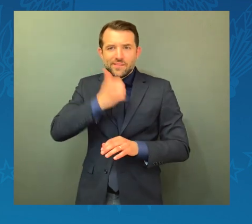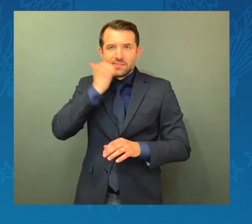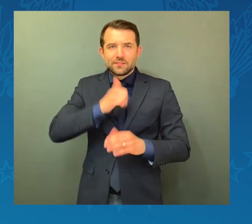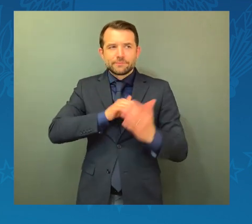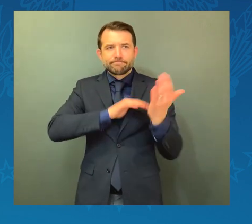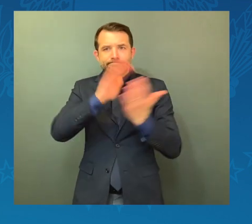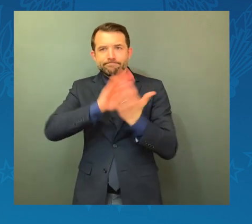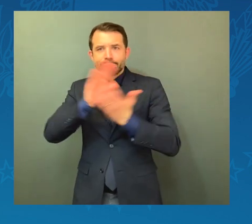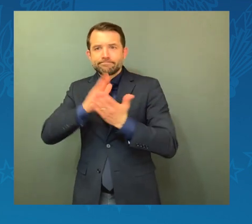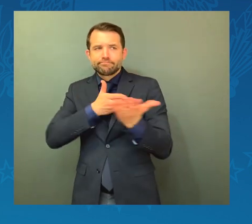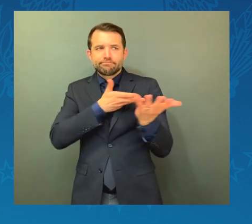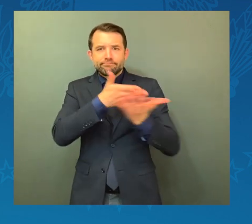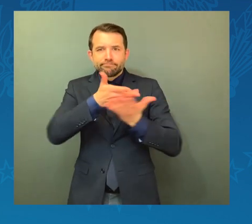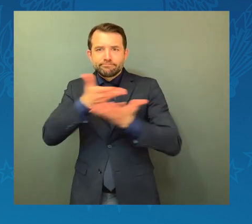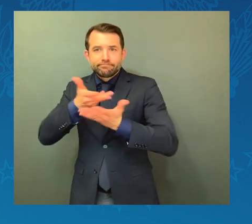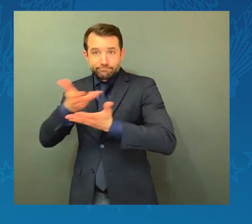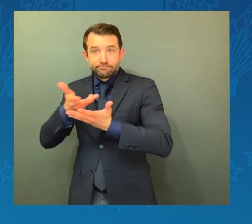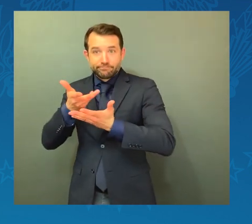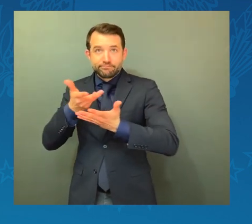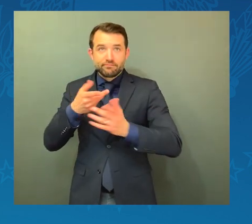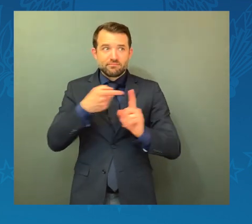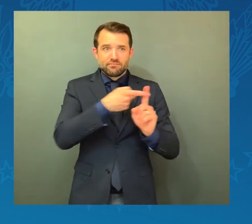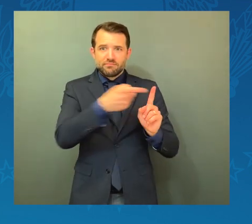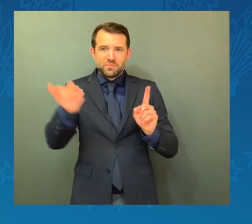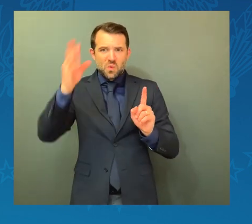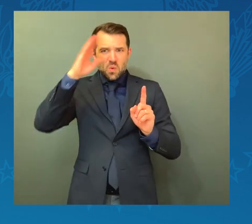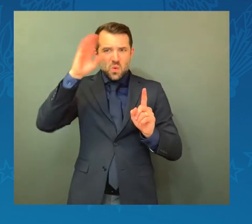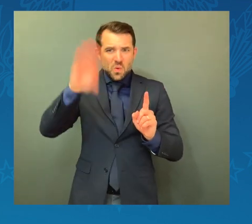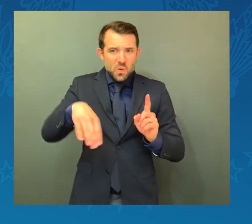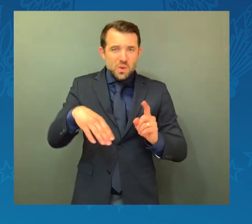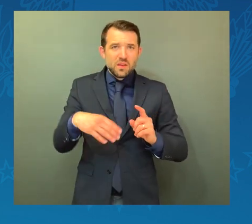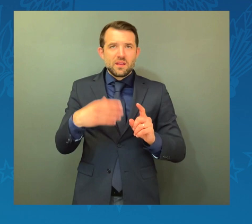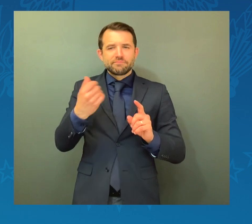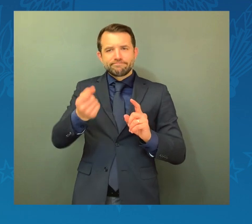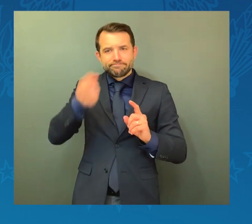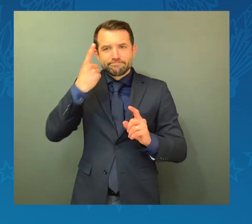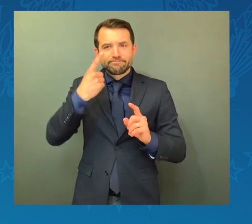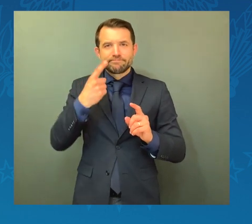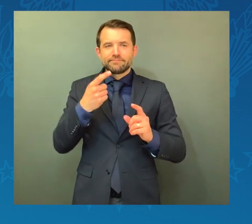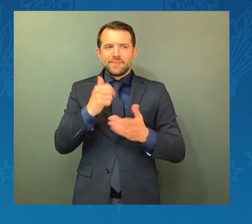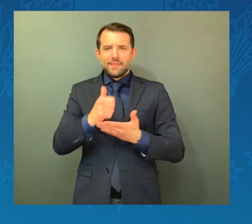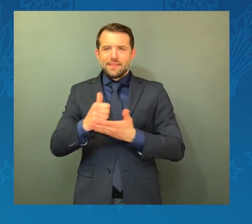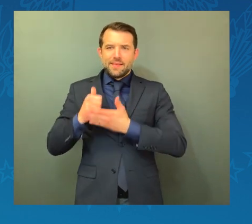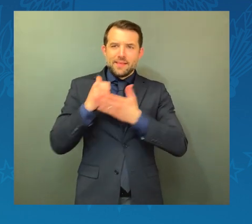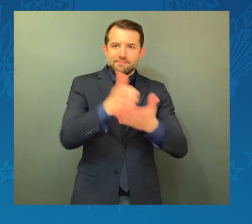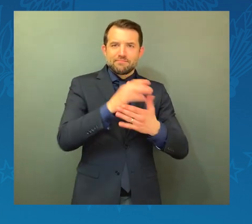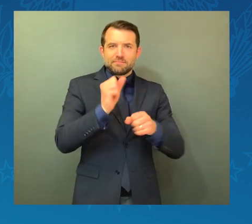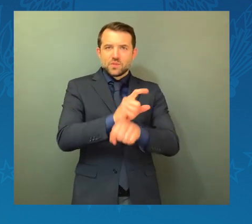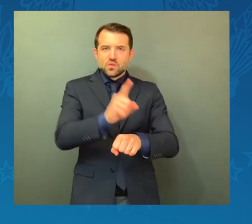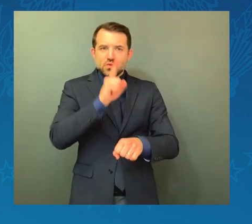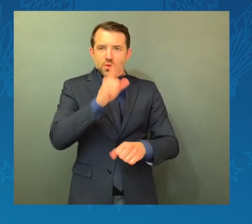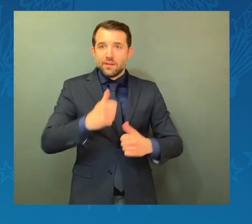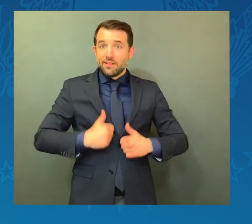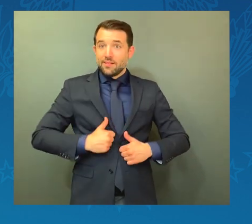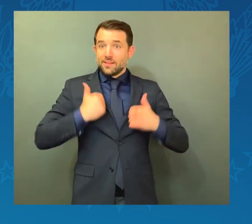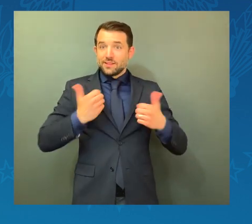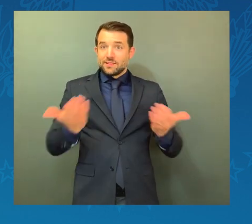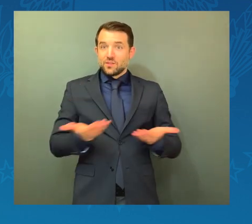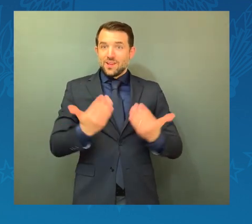And they know and understand, and they help ensure residents have the opportunities they need to remain